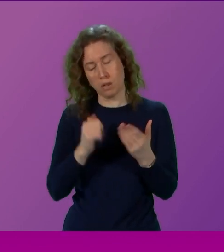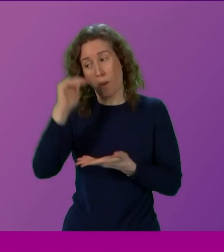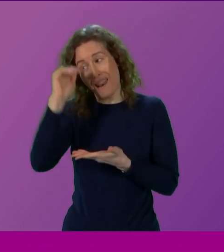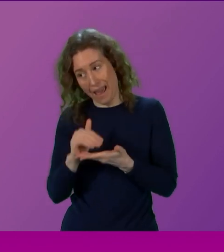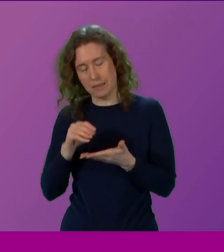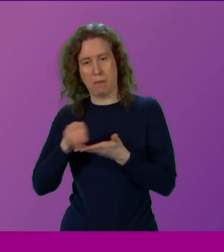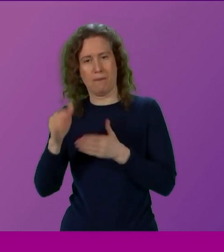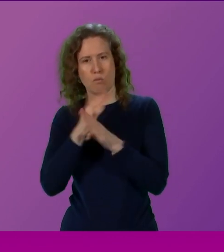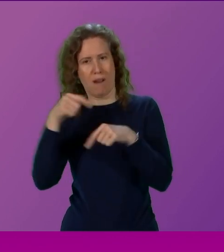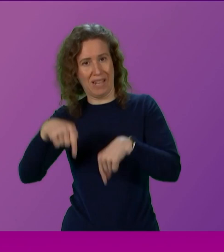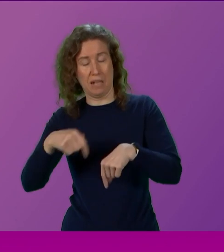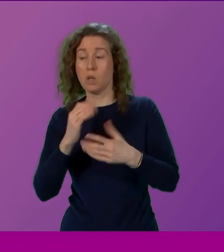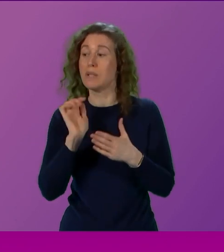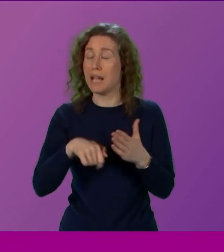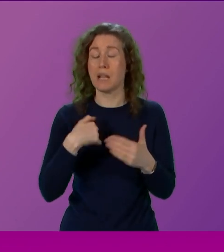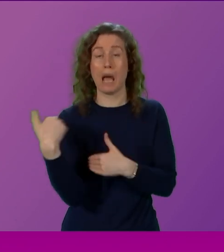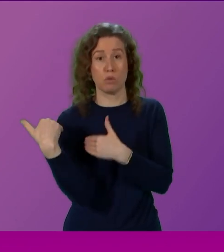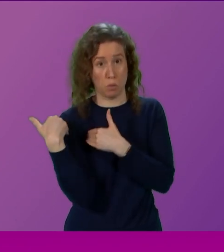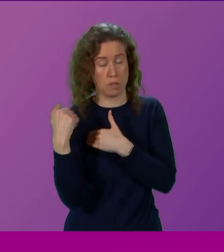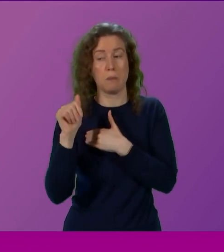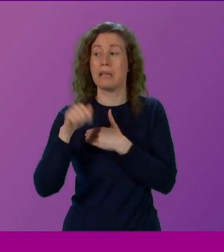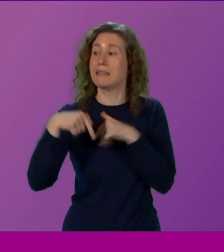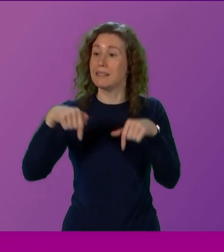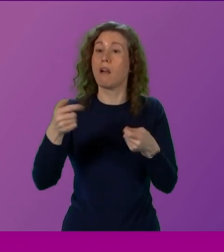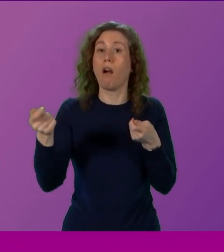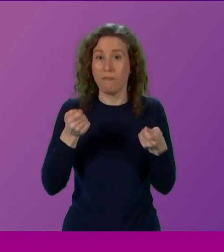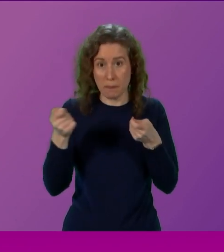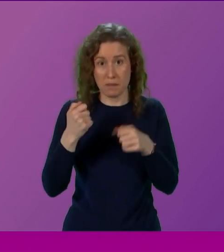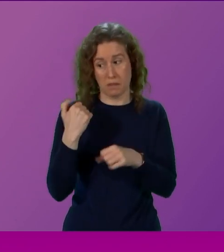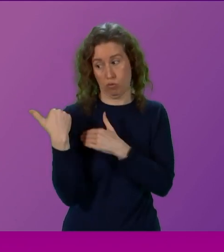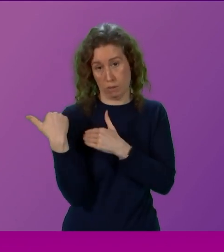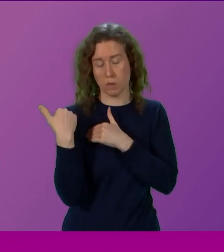I am responsible—this Government is responsible—for health in Scotland,